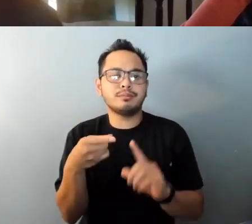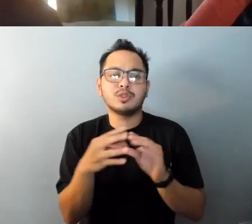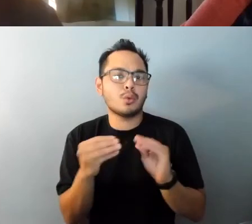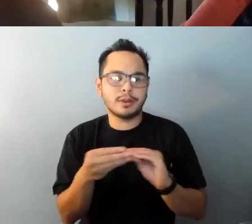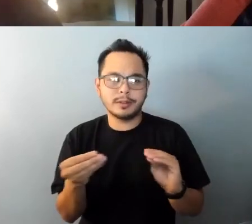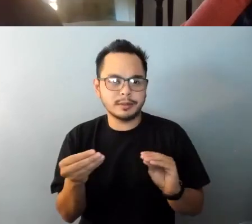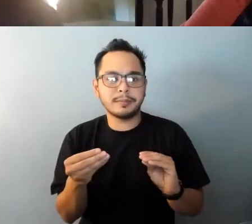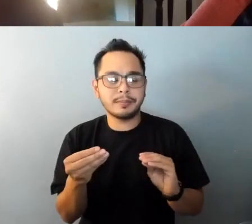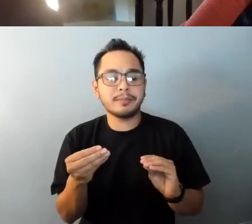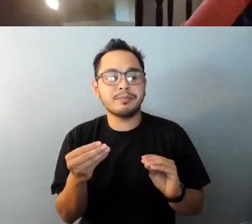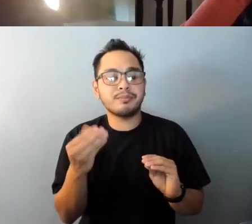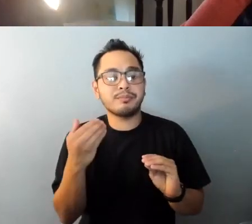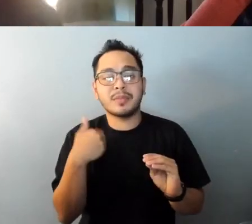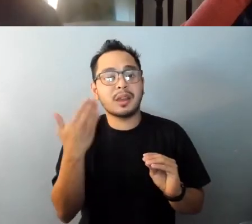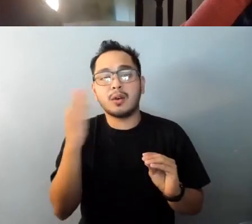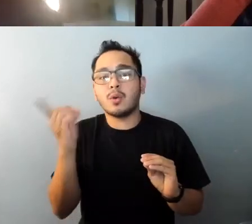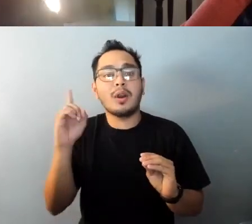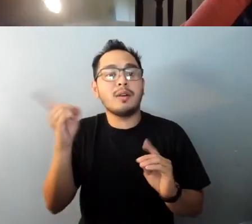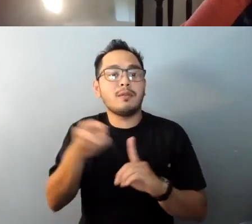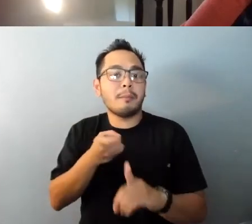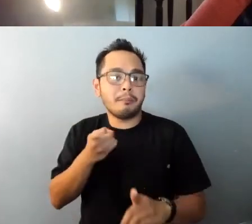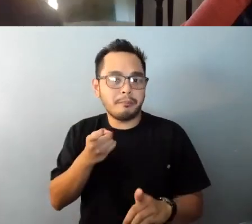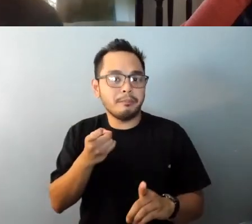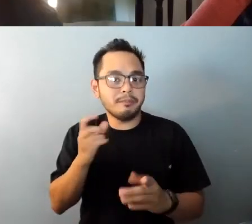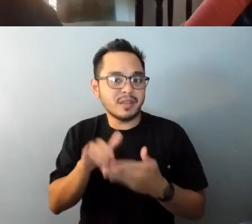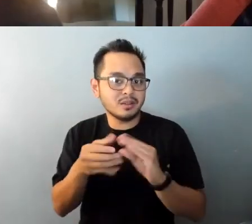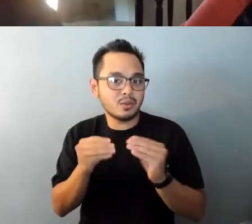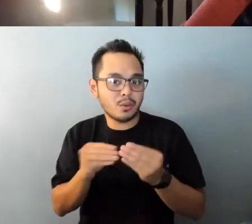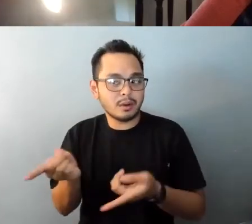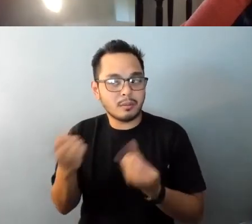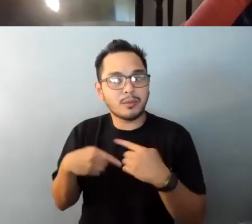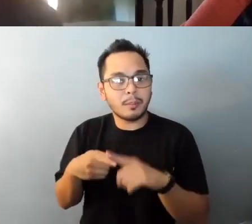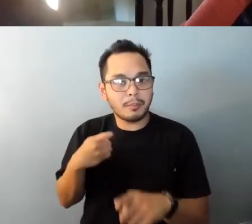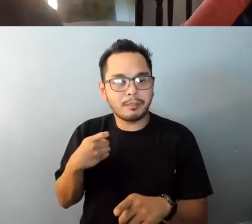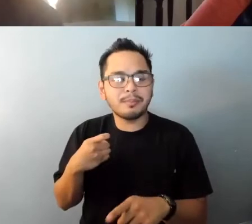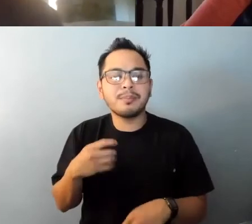I do not know where they come from unless there is the very bad answers they come from